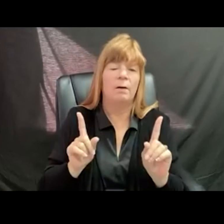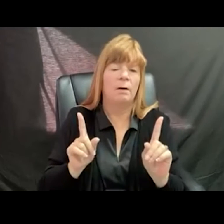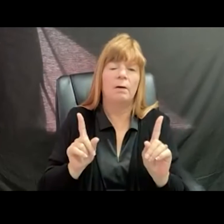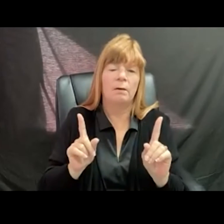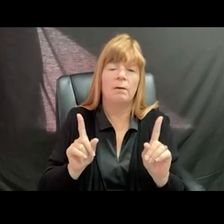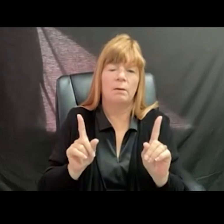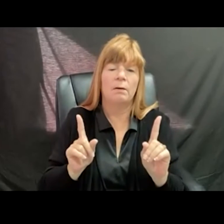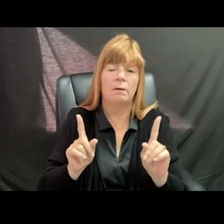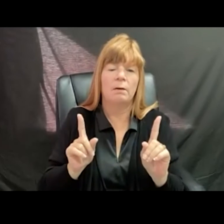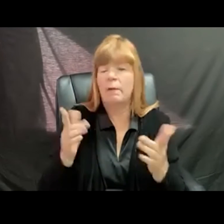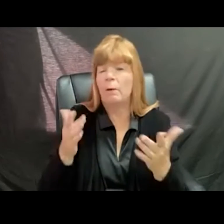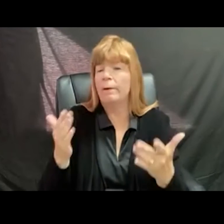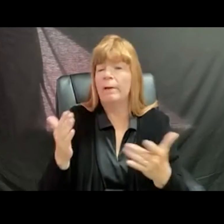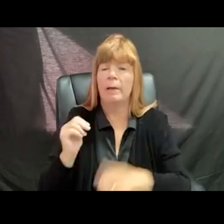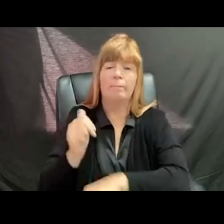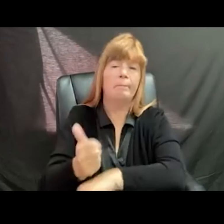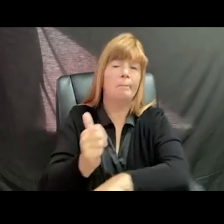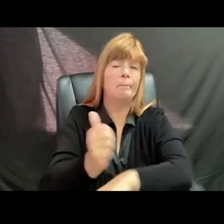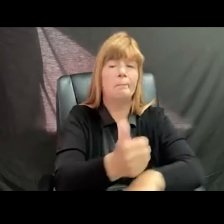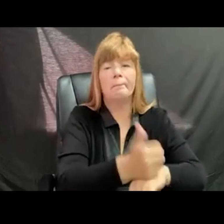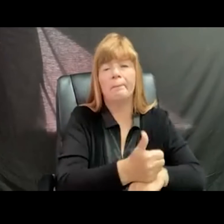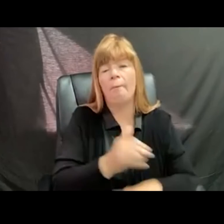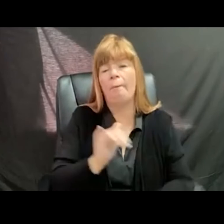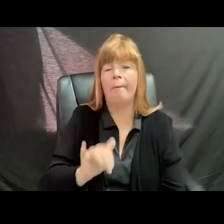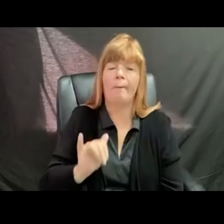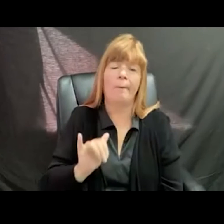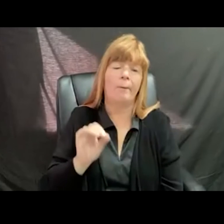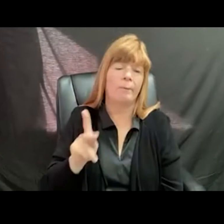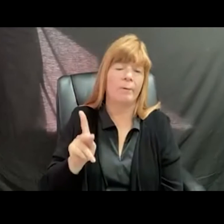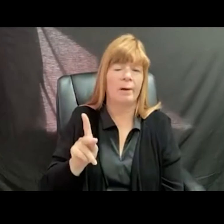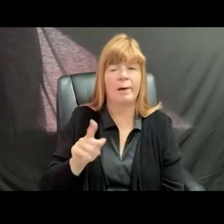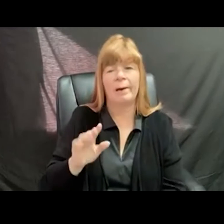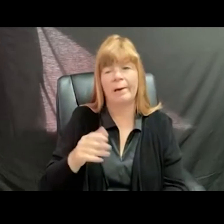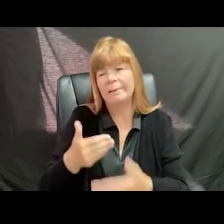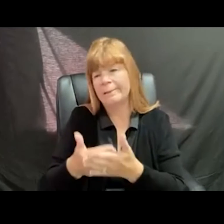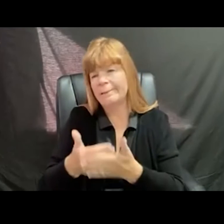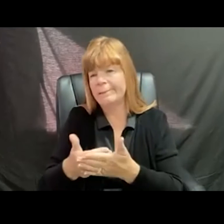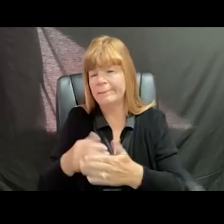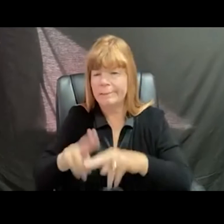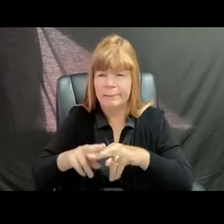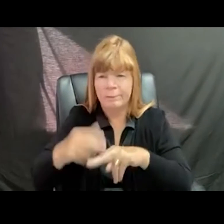things in place by okay they allowed me to sit towards the front of the room that type of stuff